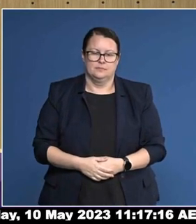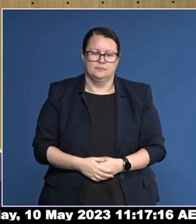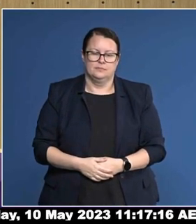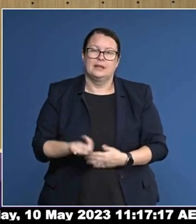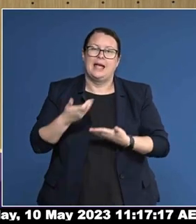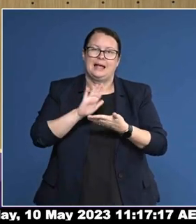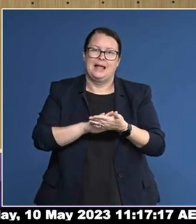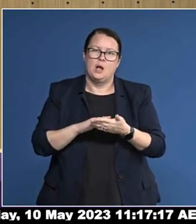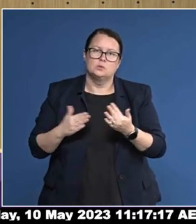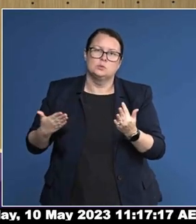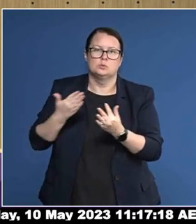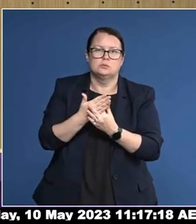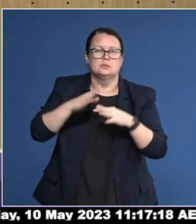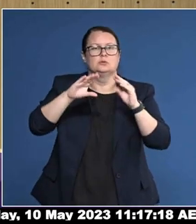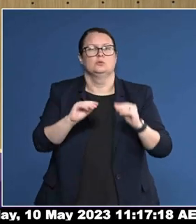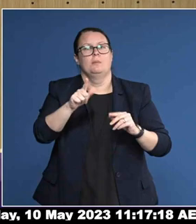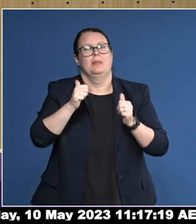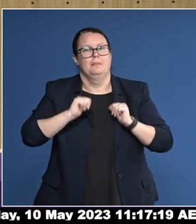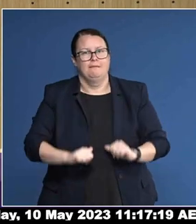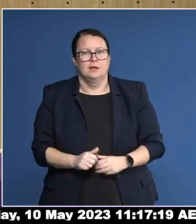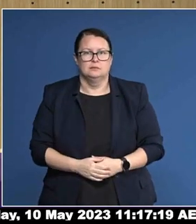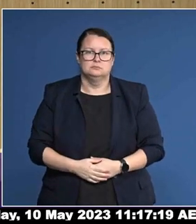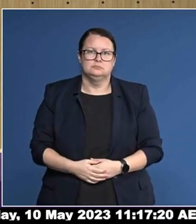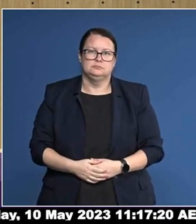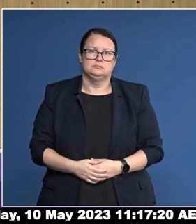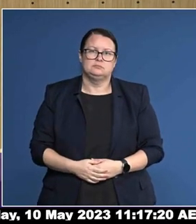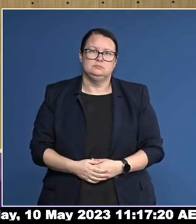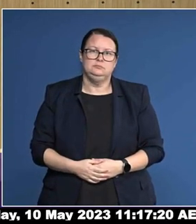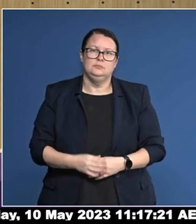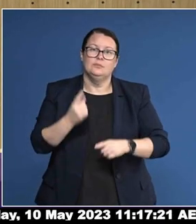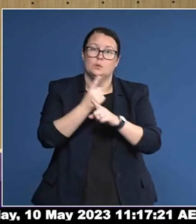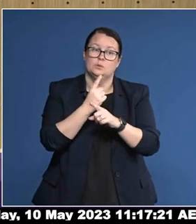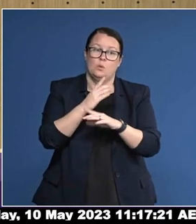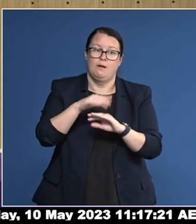So, it was identifying that those behaviours are likely associated with the disability,